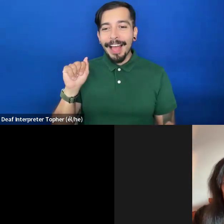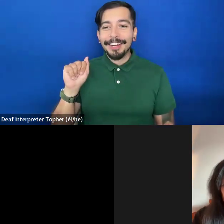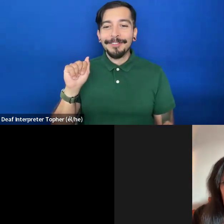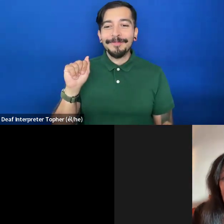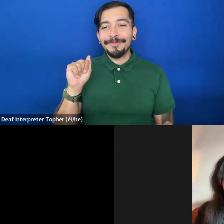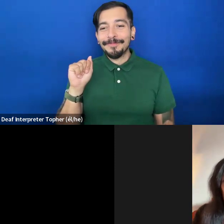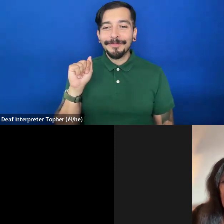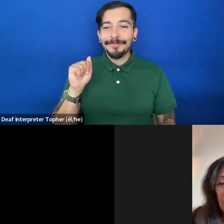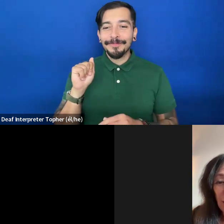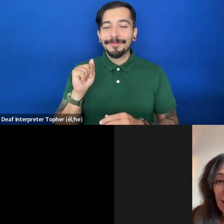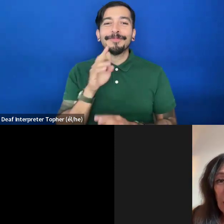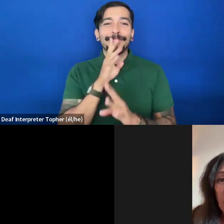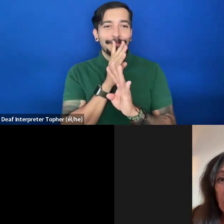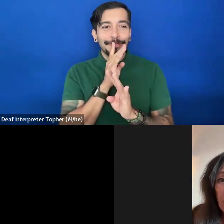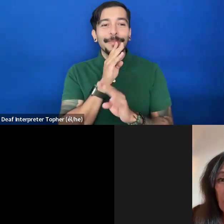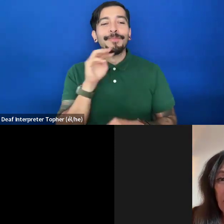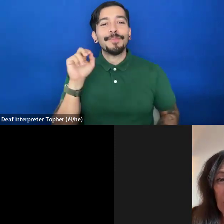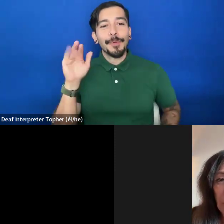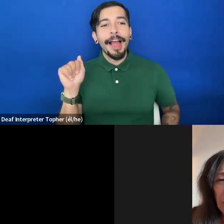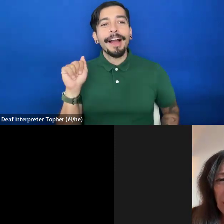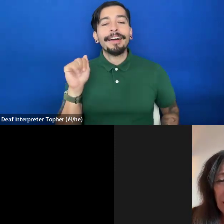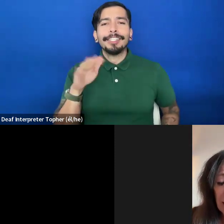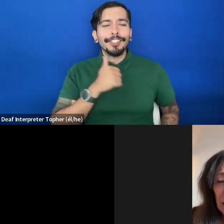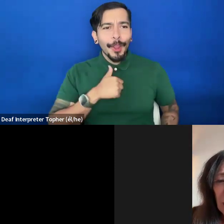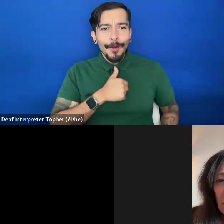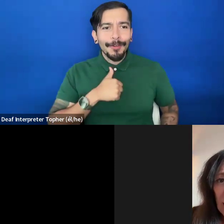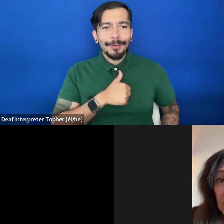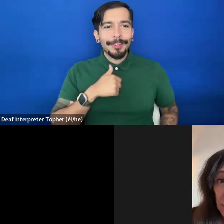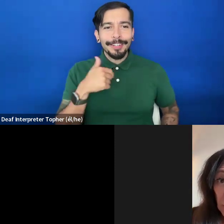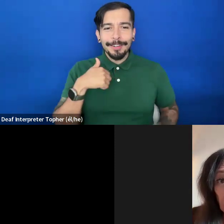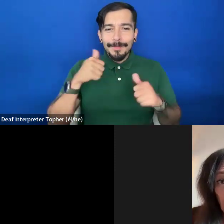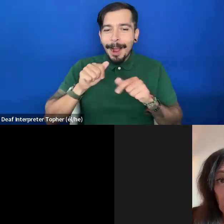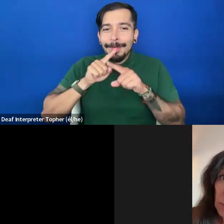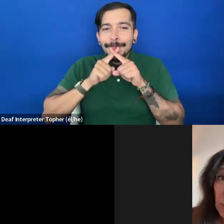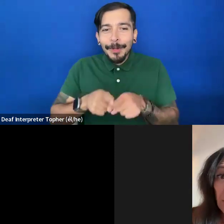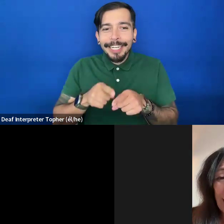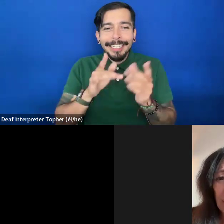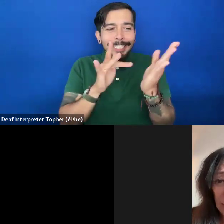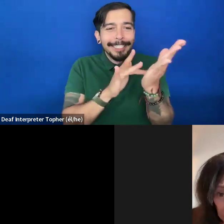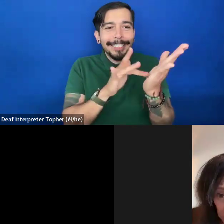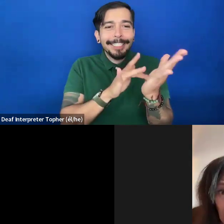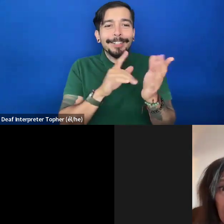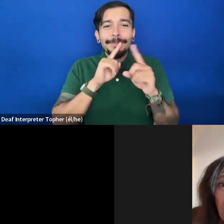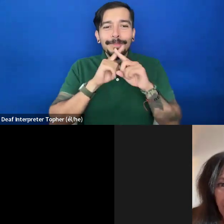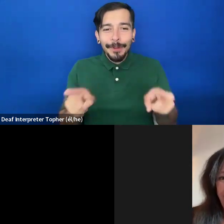[MARIA PALACIOS] Sorry. I was, like, trying to hit Unmute, and then all of a sudden my screen is, like, flashing, like, 'You should, you unmute yourself.' And I'm like, 'I'm trying.'